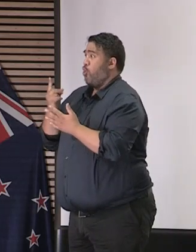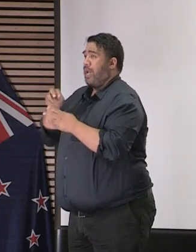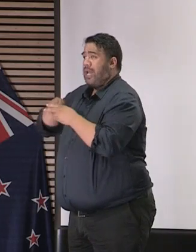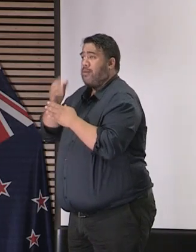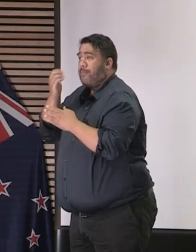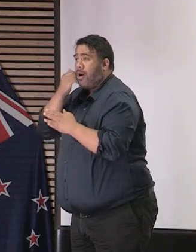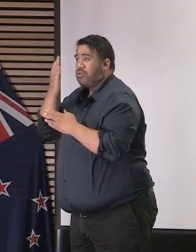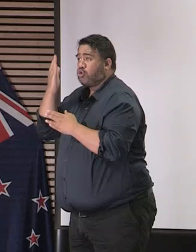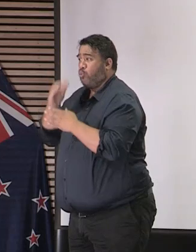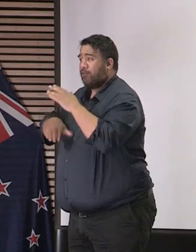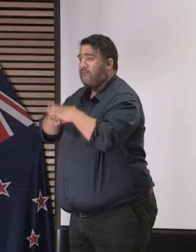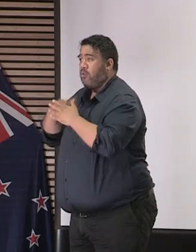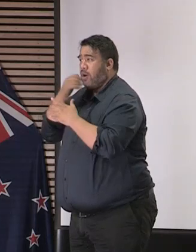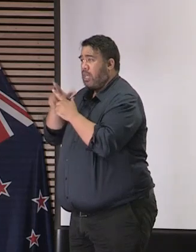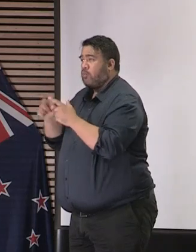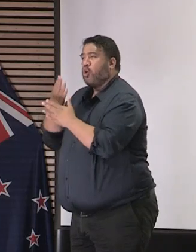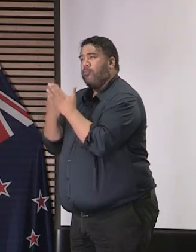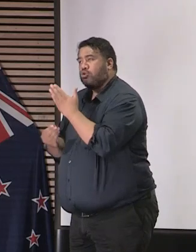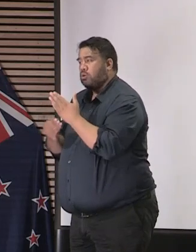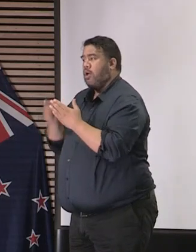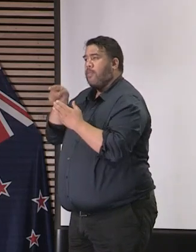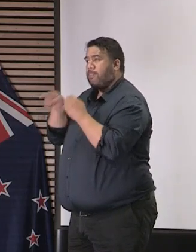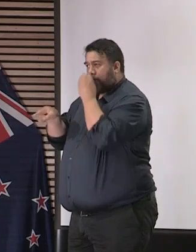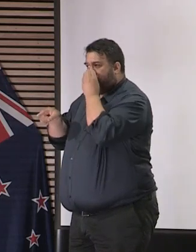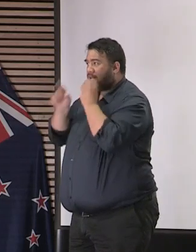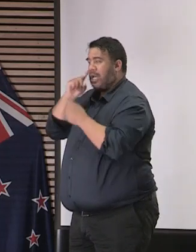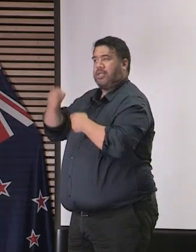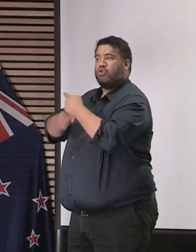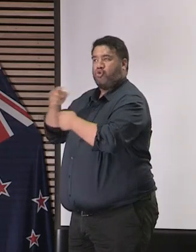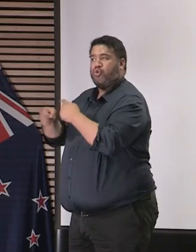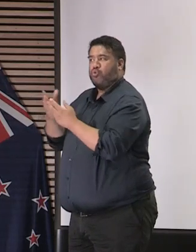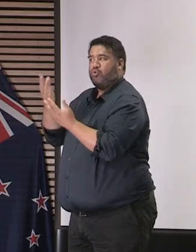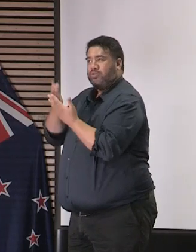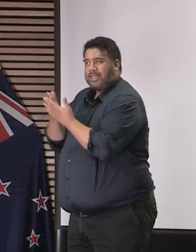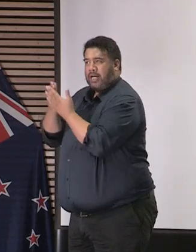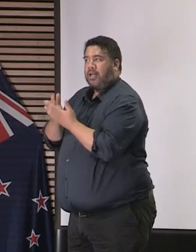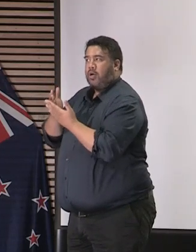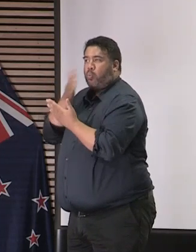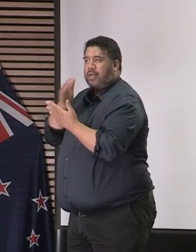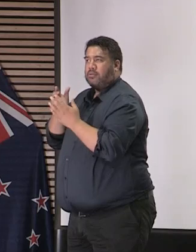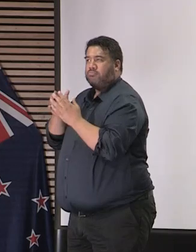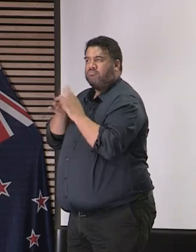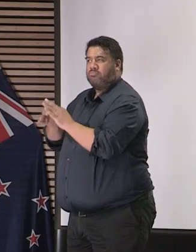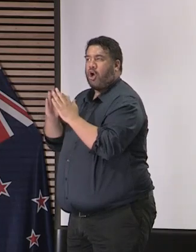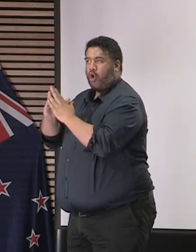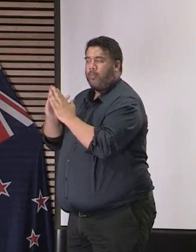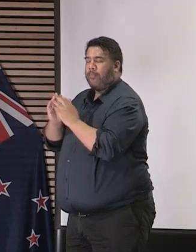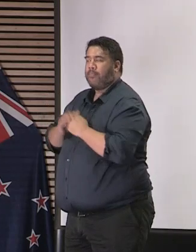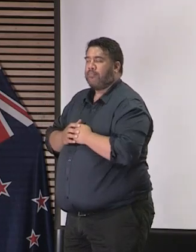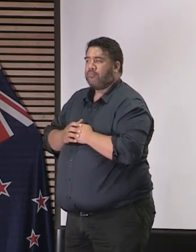Reo Maori but there will certainly be the ability for people who are doing immersion Te Reo Maori study to continue